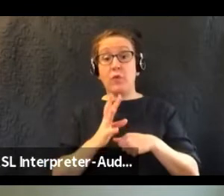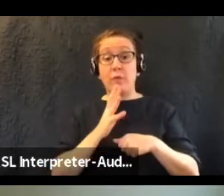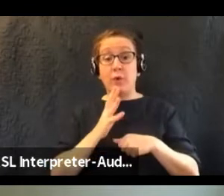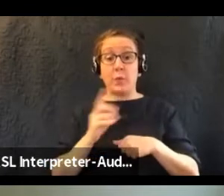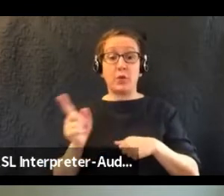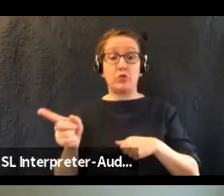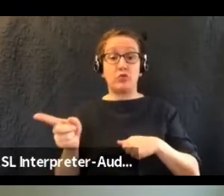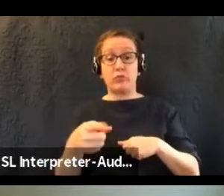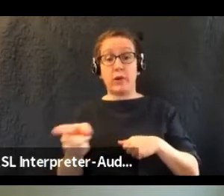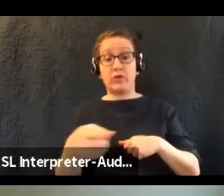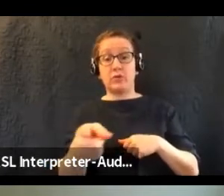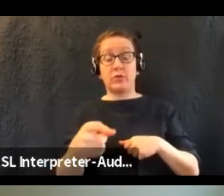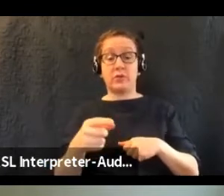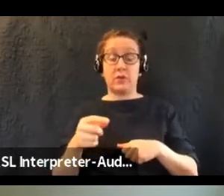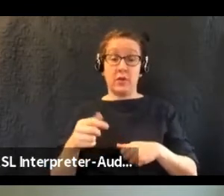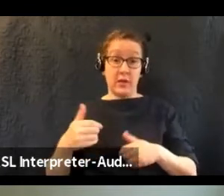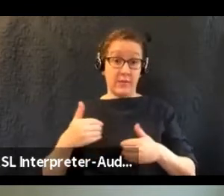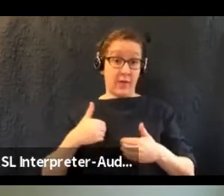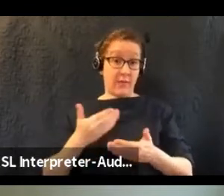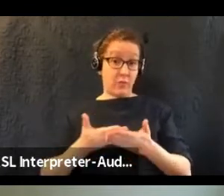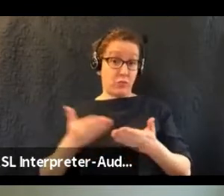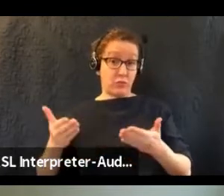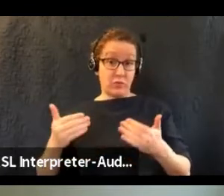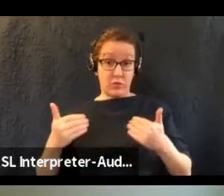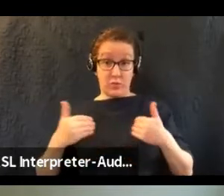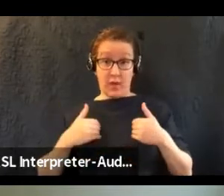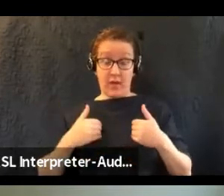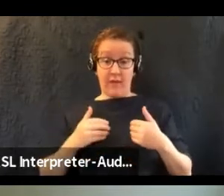If you have the resources, do you have a tactile map available?